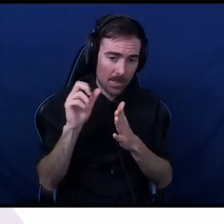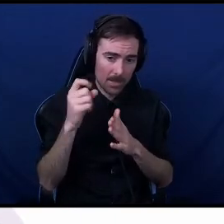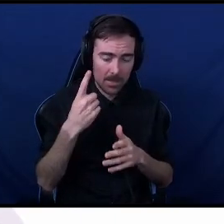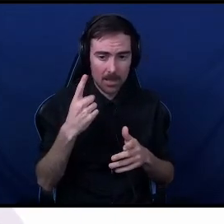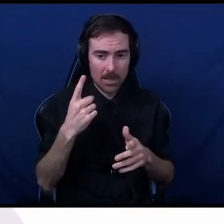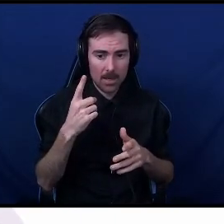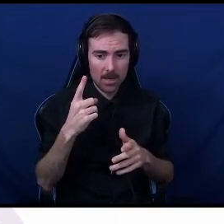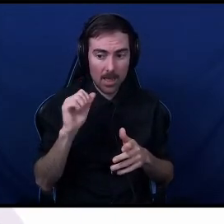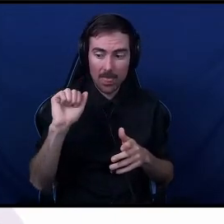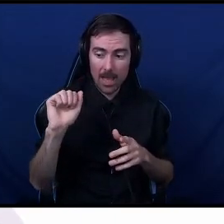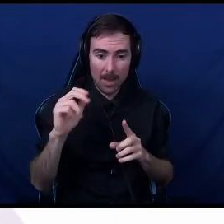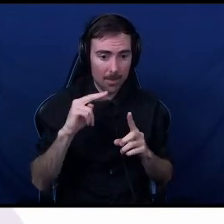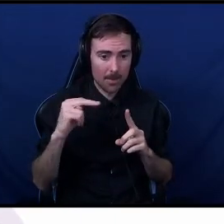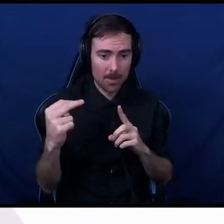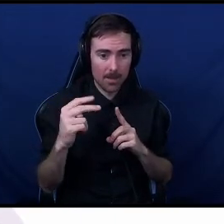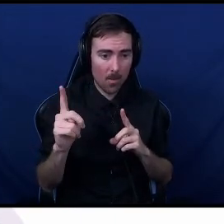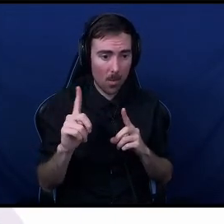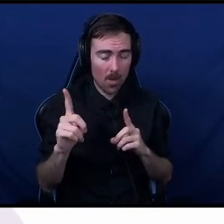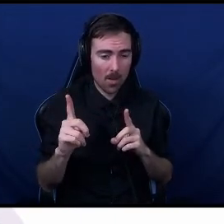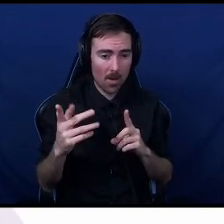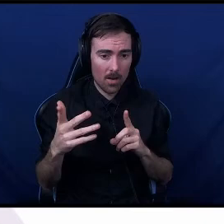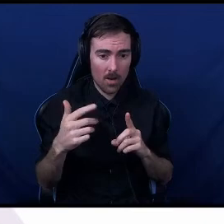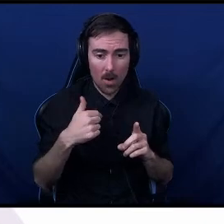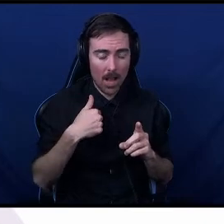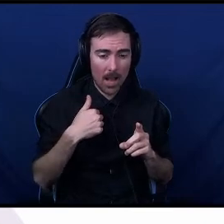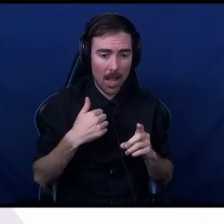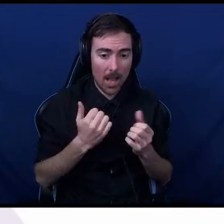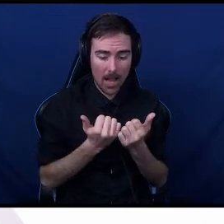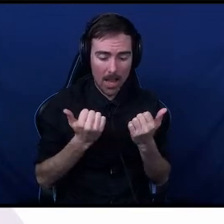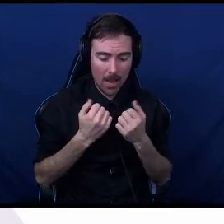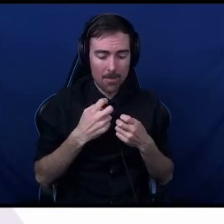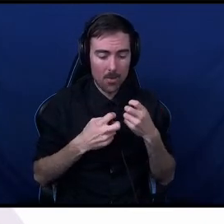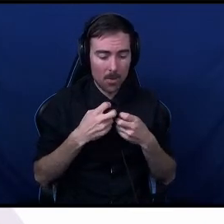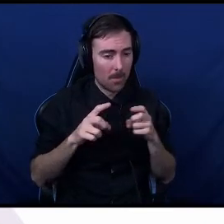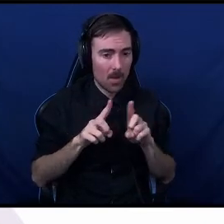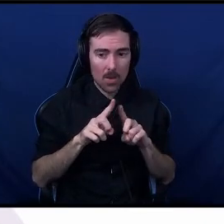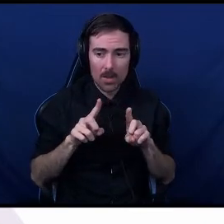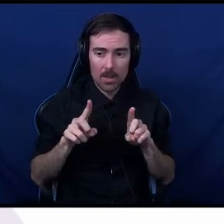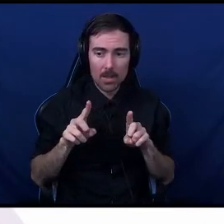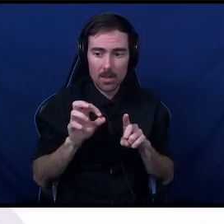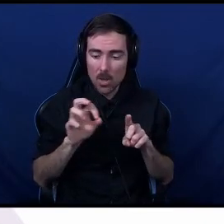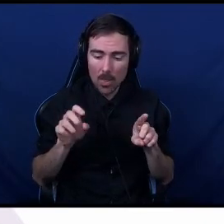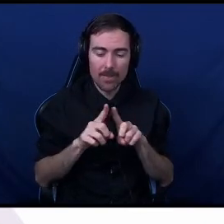lens. Because our problem isn't necessarily their problem. But unless we have that conversation, it may not be able